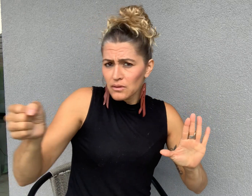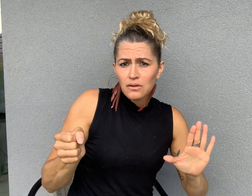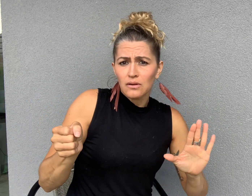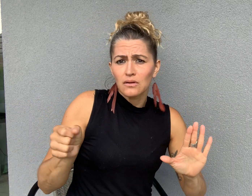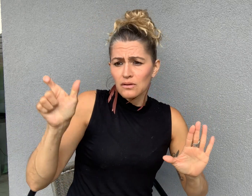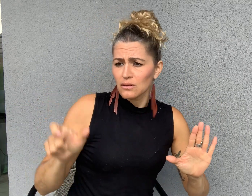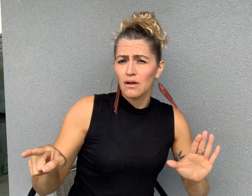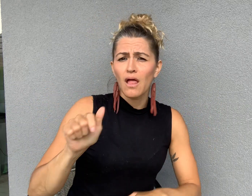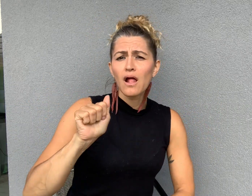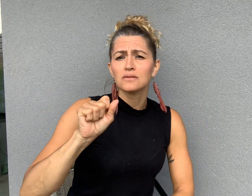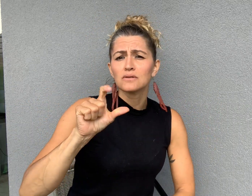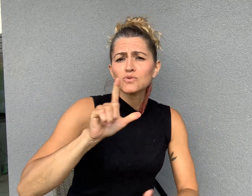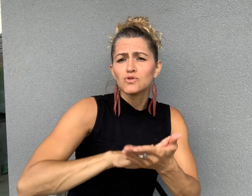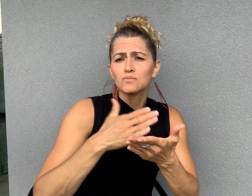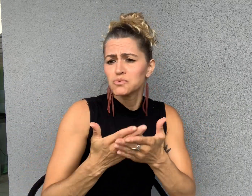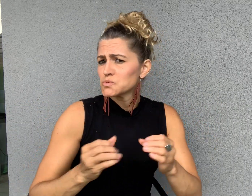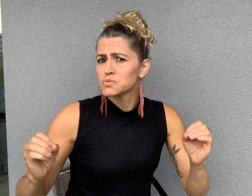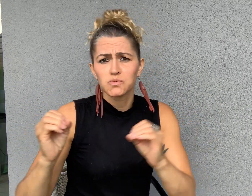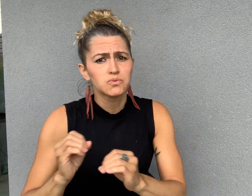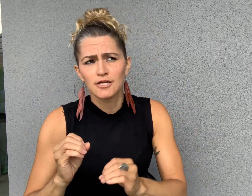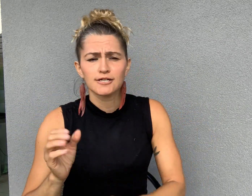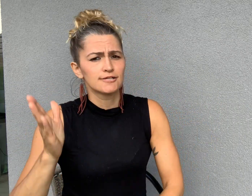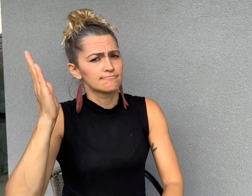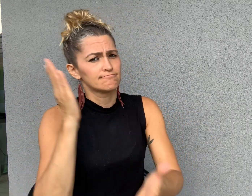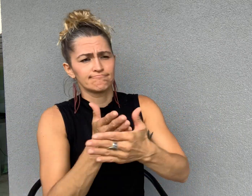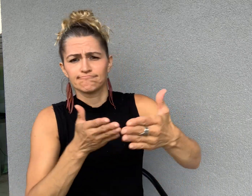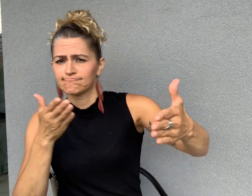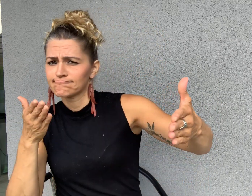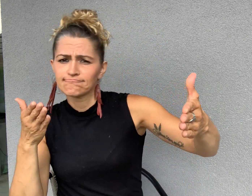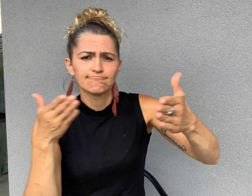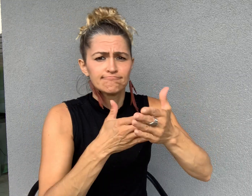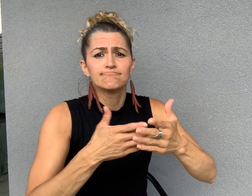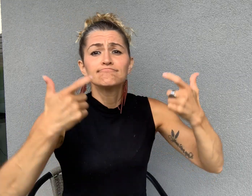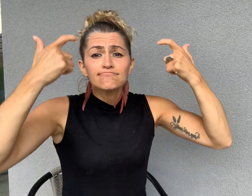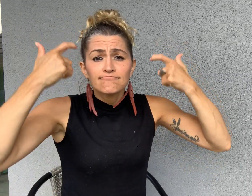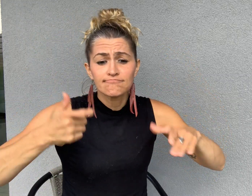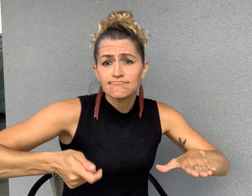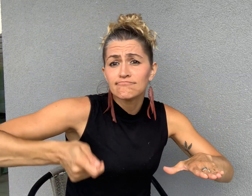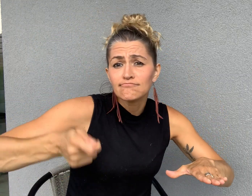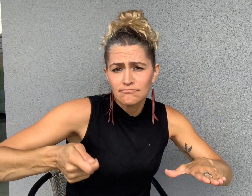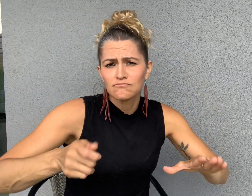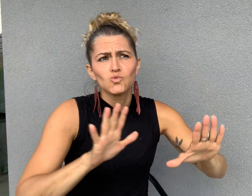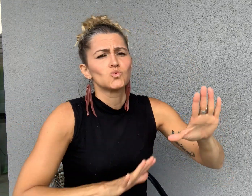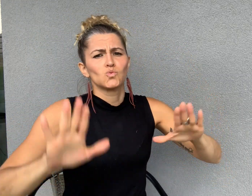ASL interpreters during his COVID-19 briefings.